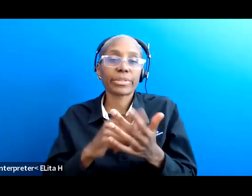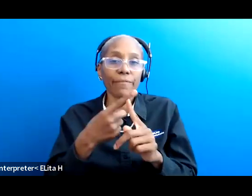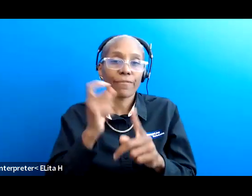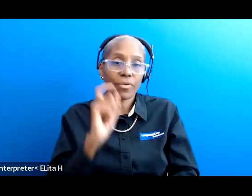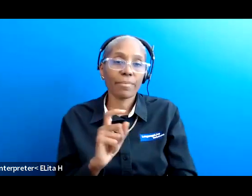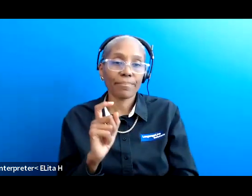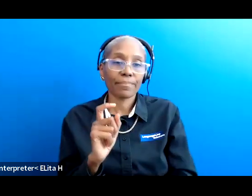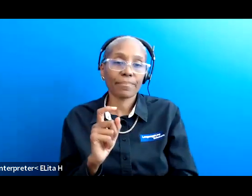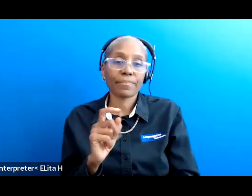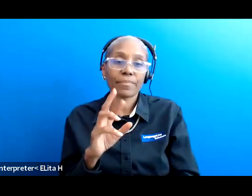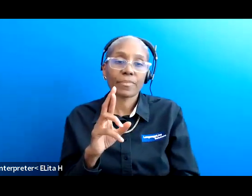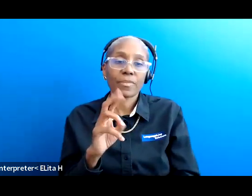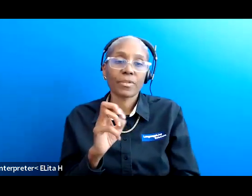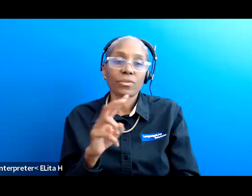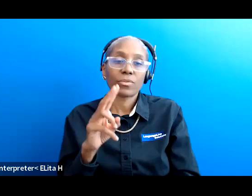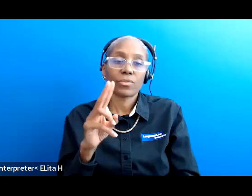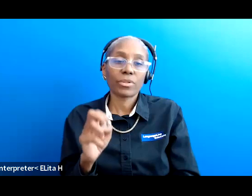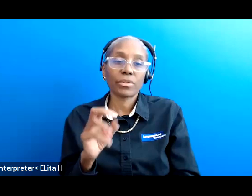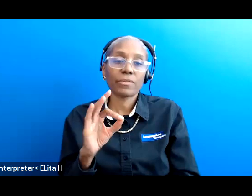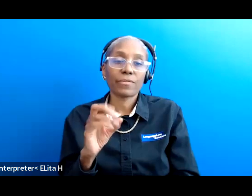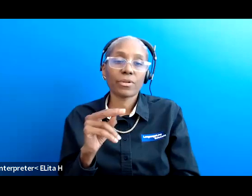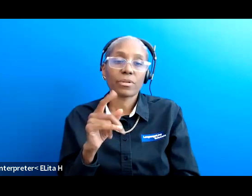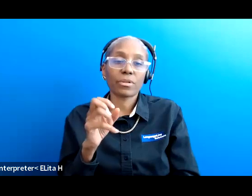the Reeve Foundation website, and I'm sure we'll see it coming up